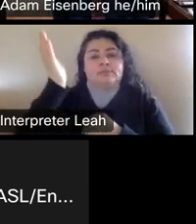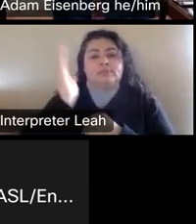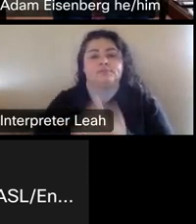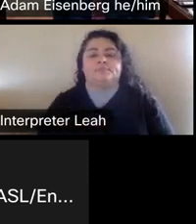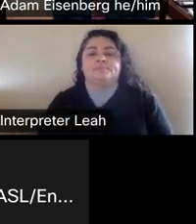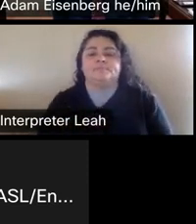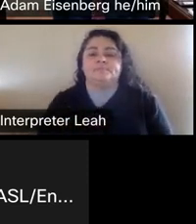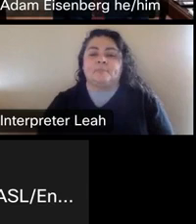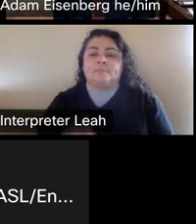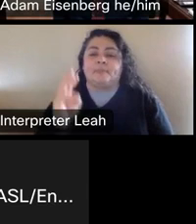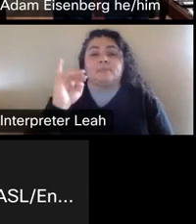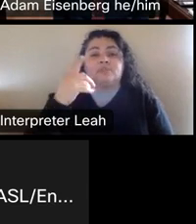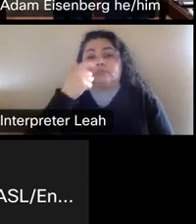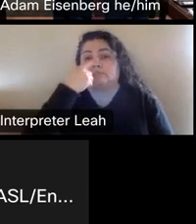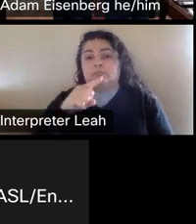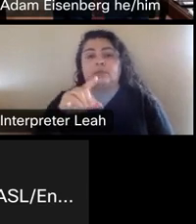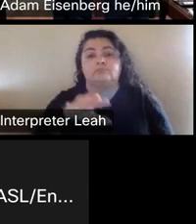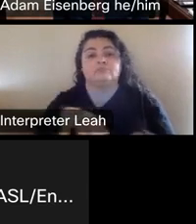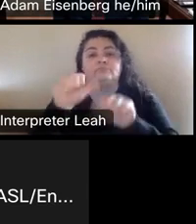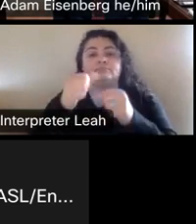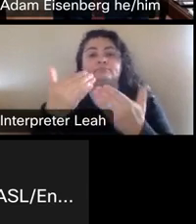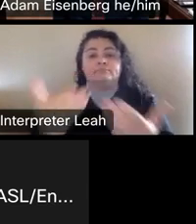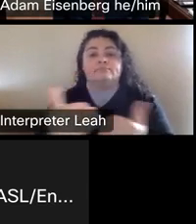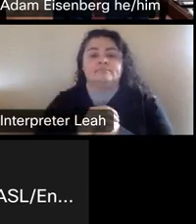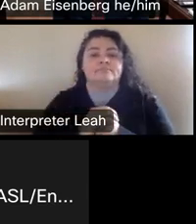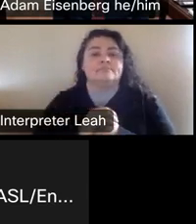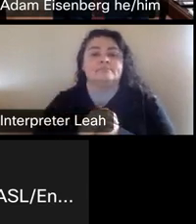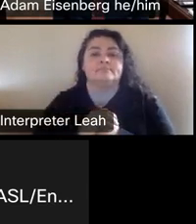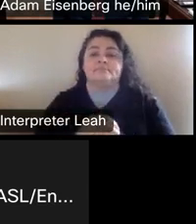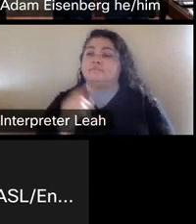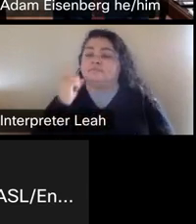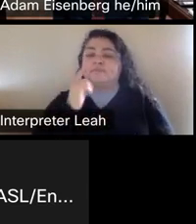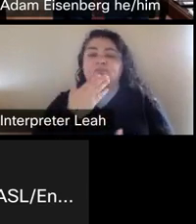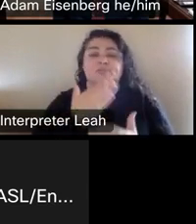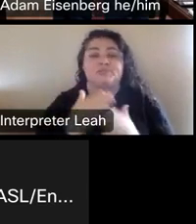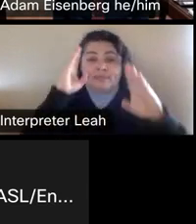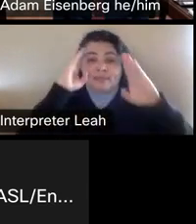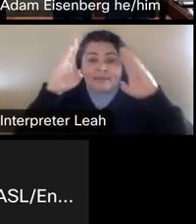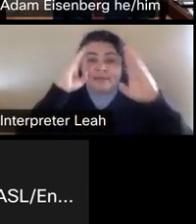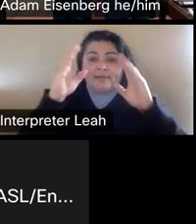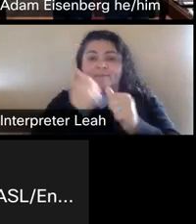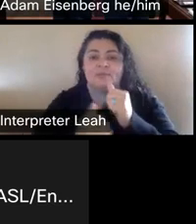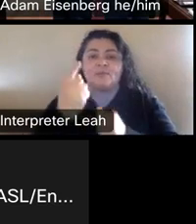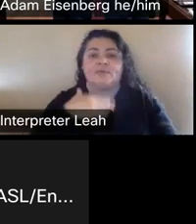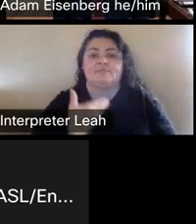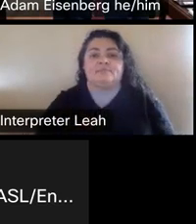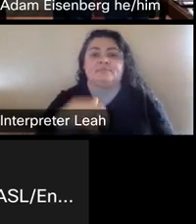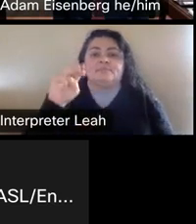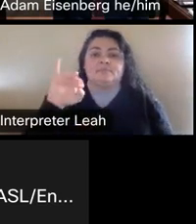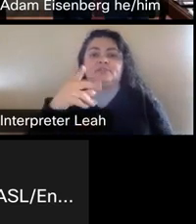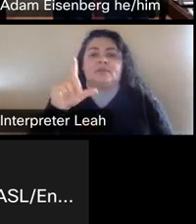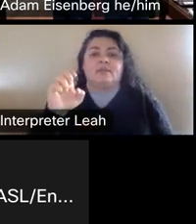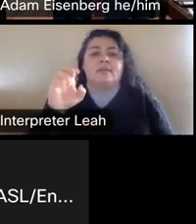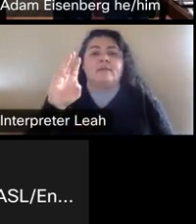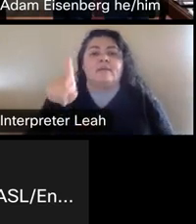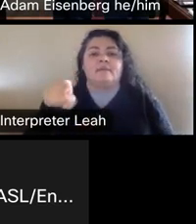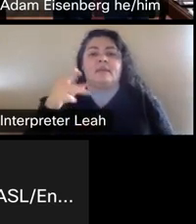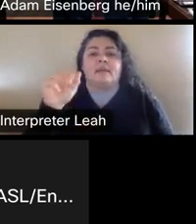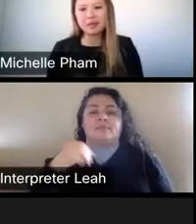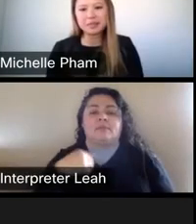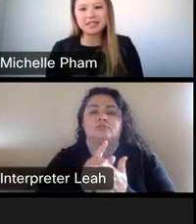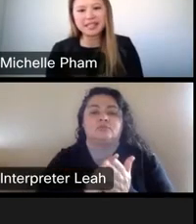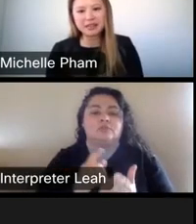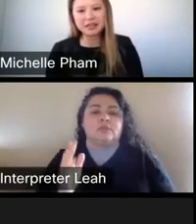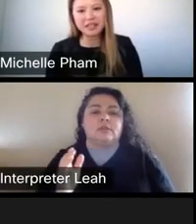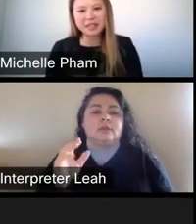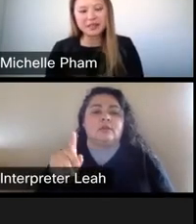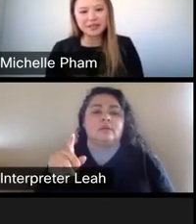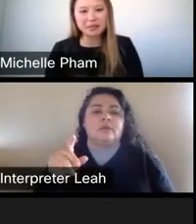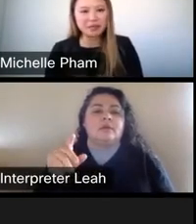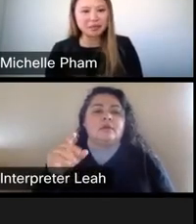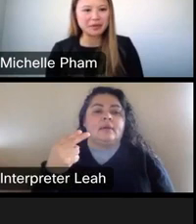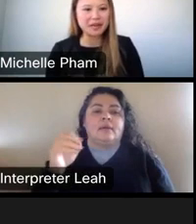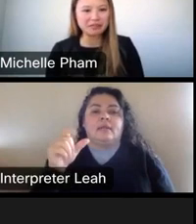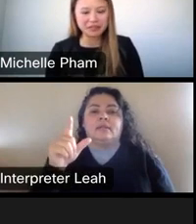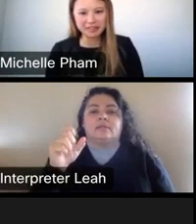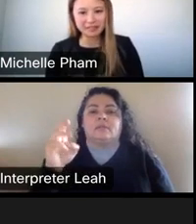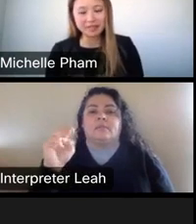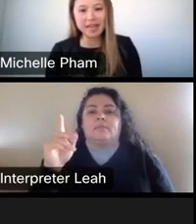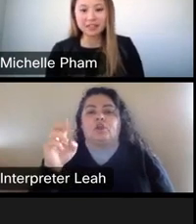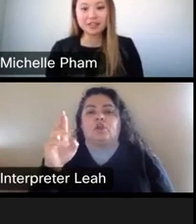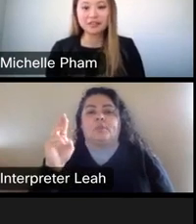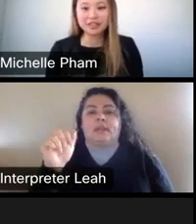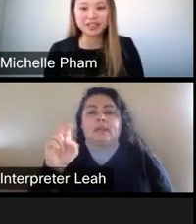Michelle, if you wouldn't mind taking it away. Sounds good. Hi, everyone. I'm Michelle. I am an attorney at a firm in Seattle called Fetterman. We've been around for actually, over 130 years.